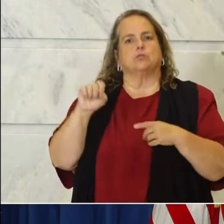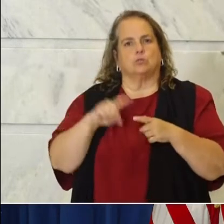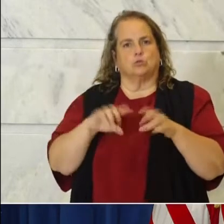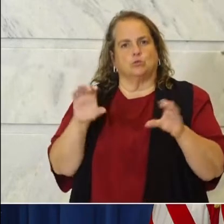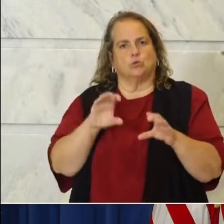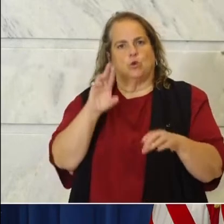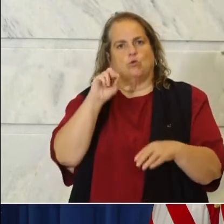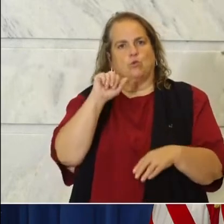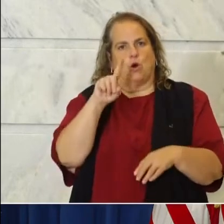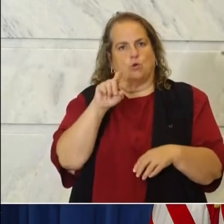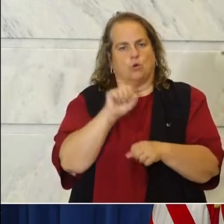And while that's good,